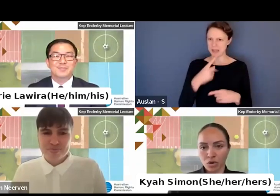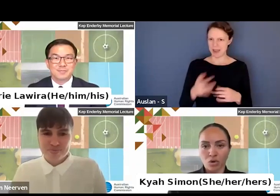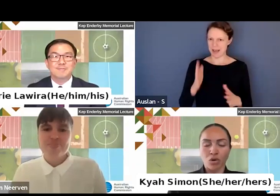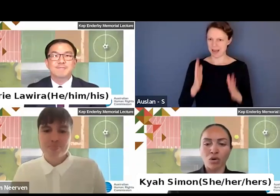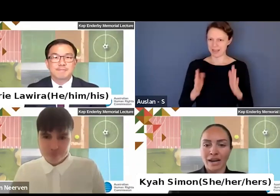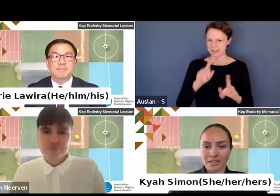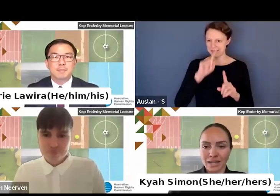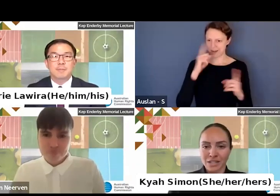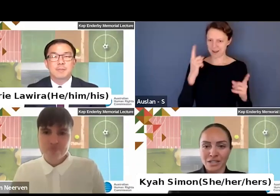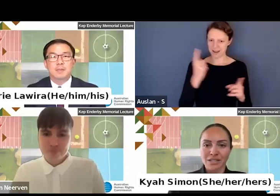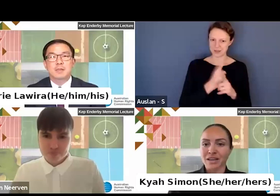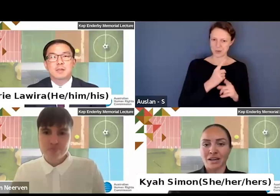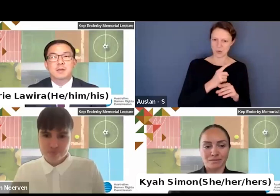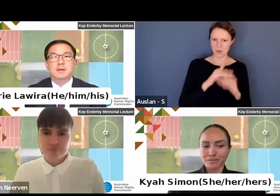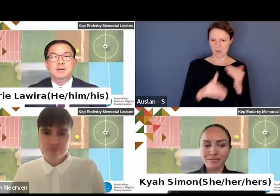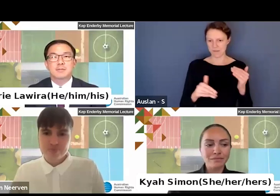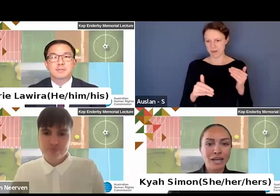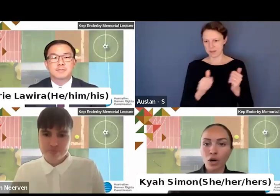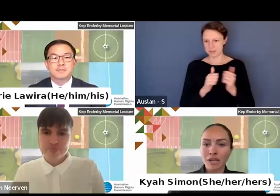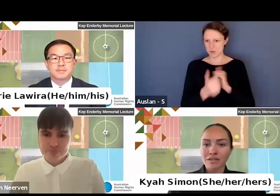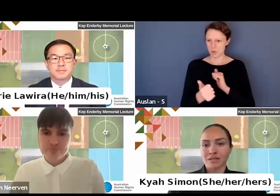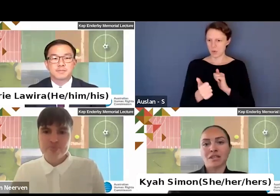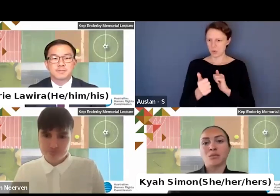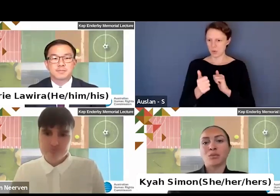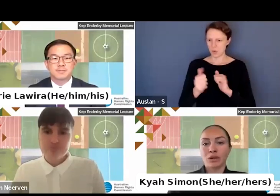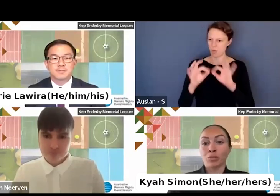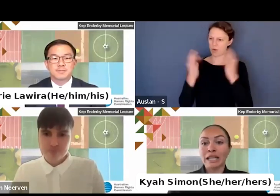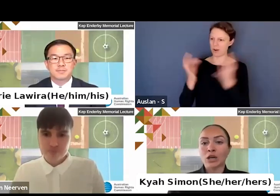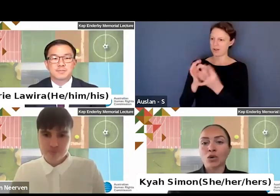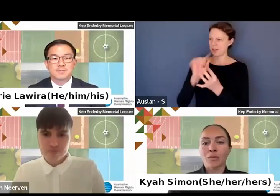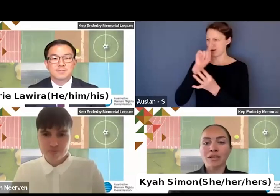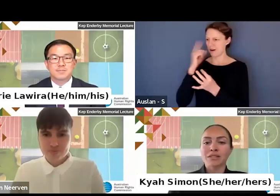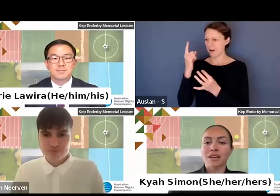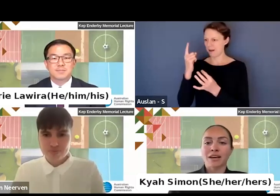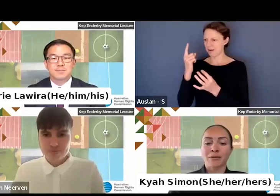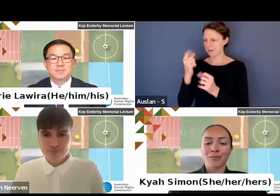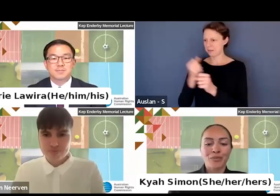or organizations can't make comments or political comments